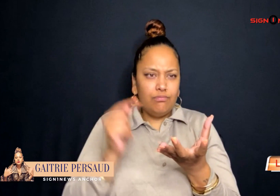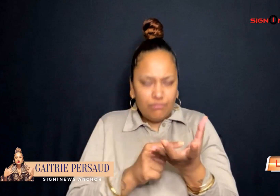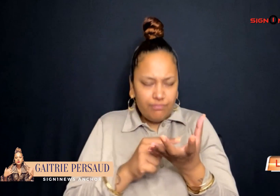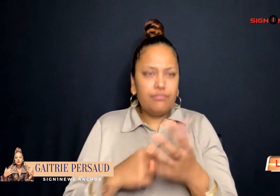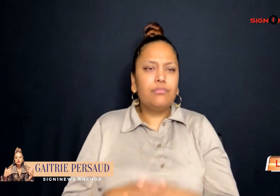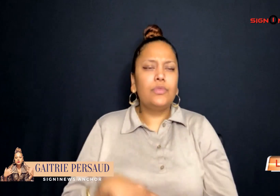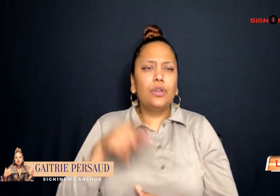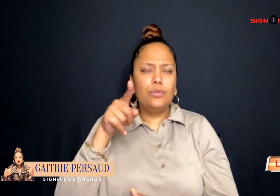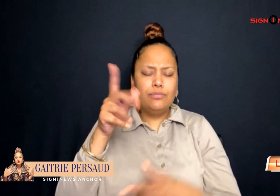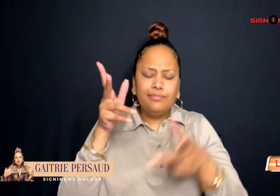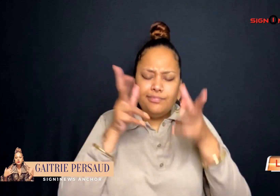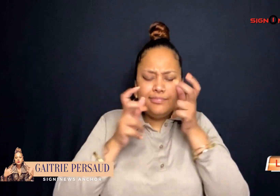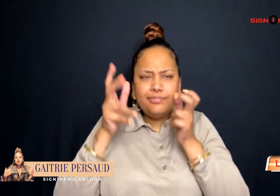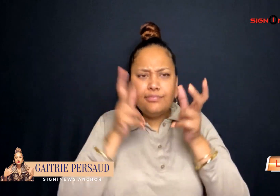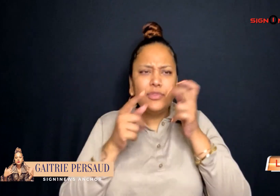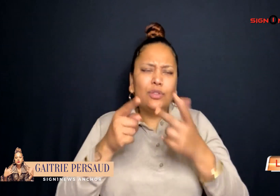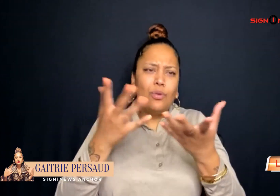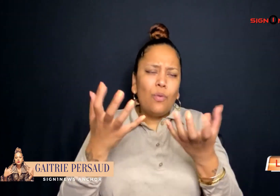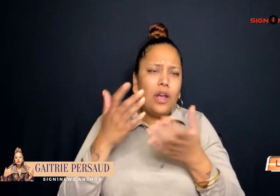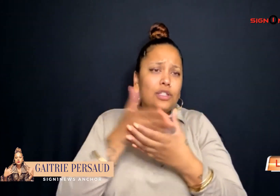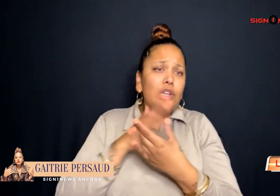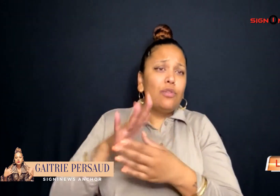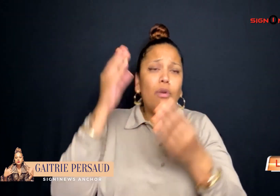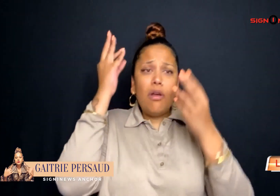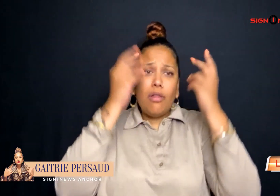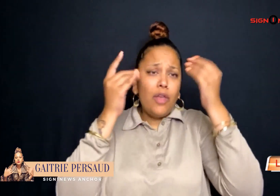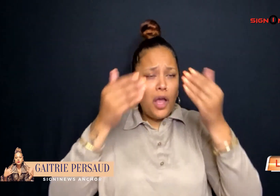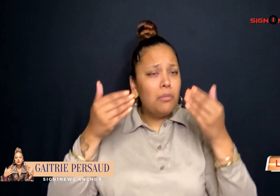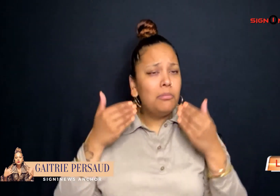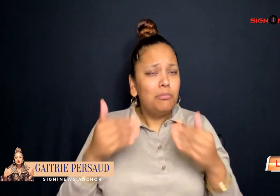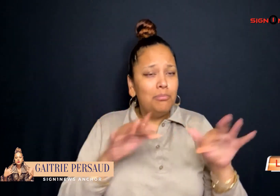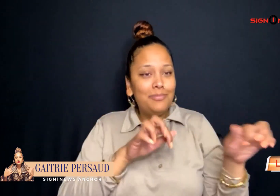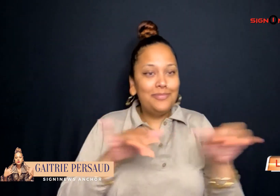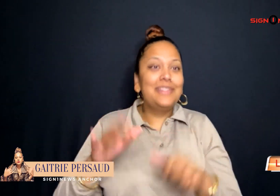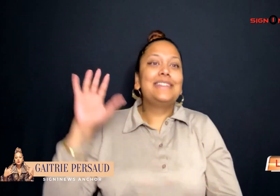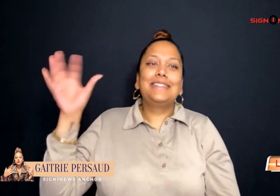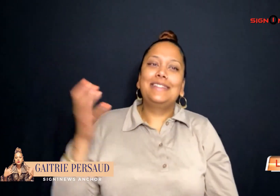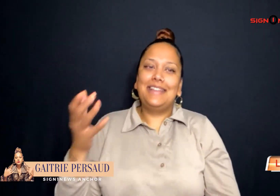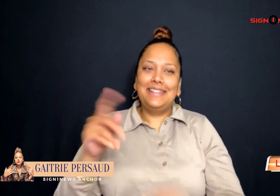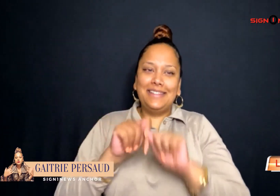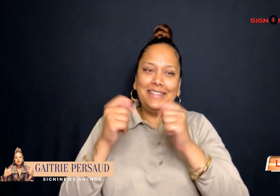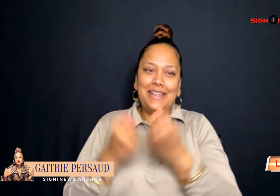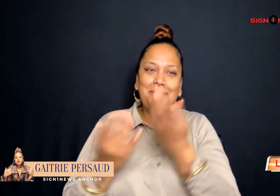stories making headlines today if you post an interesting comment during this update